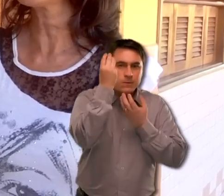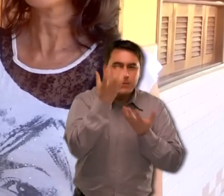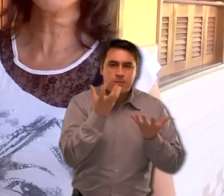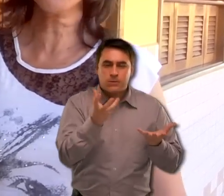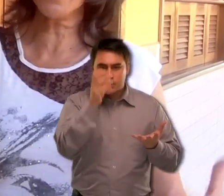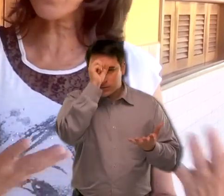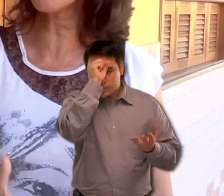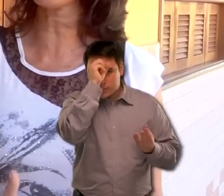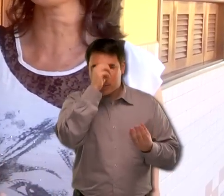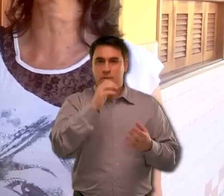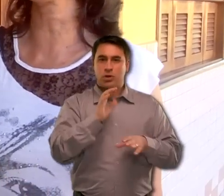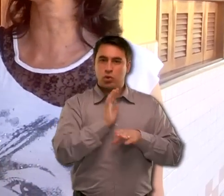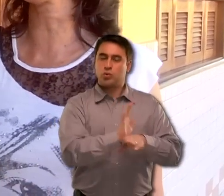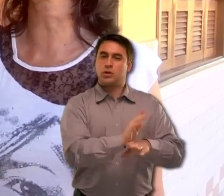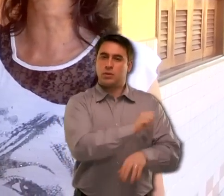because I wanted the best for my students.